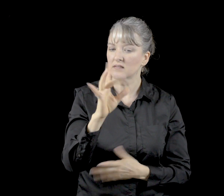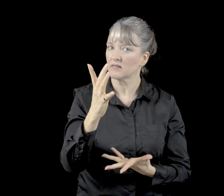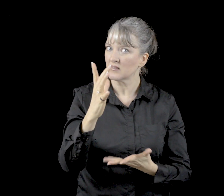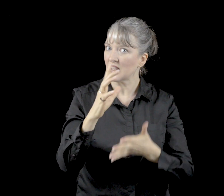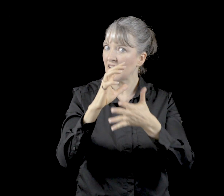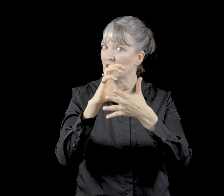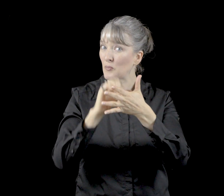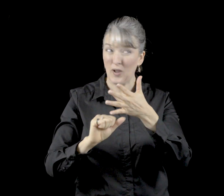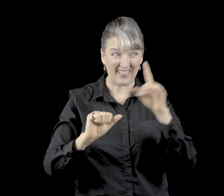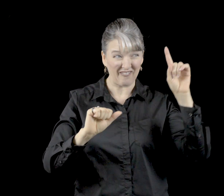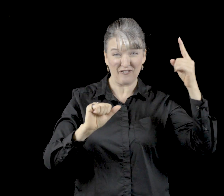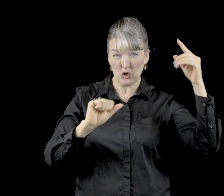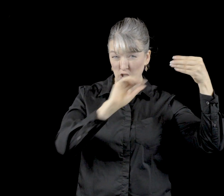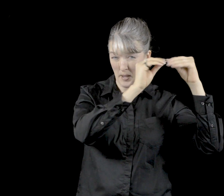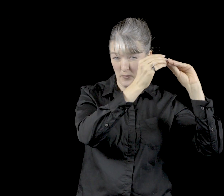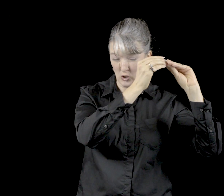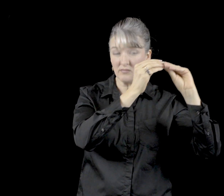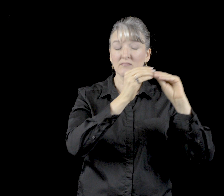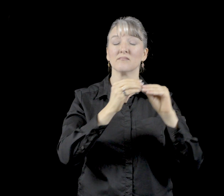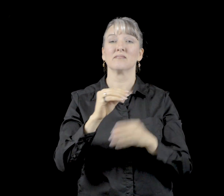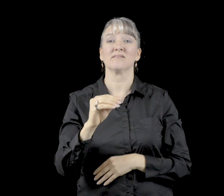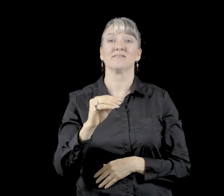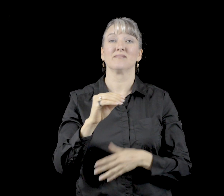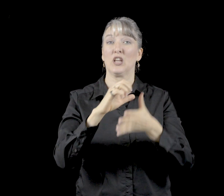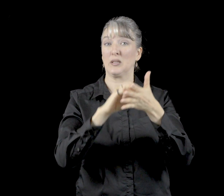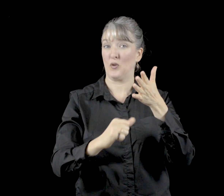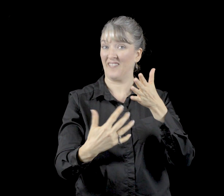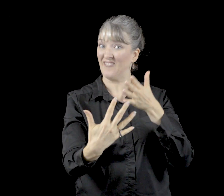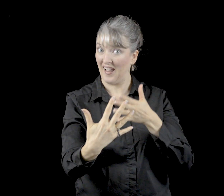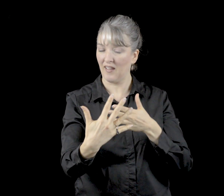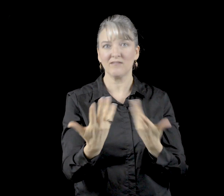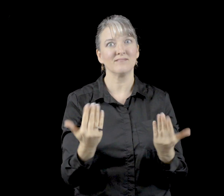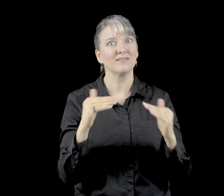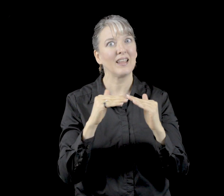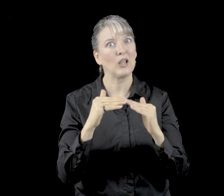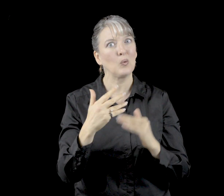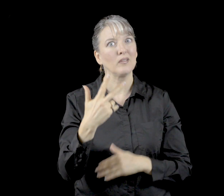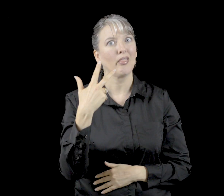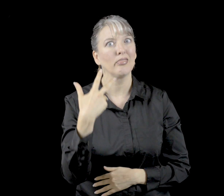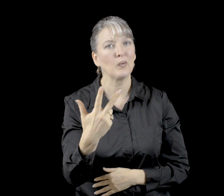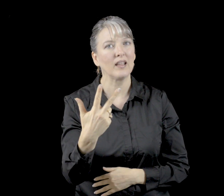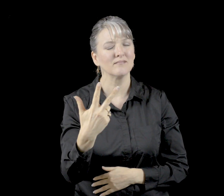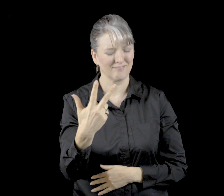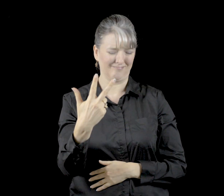Subtract the first number being 5, we have a total of three!